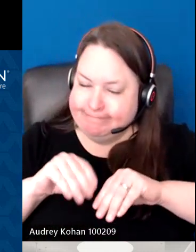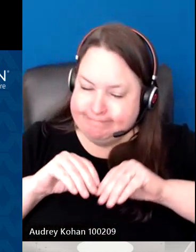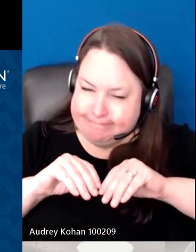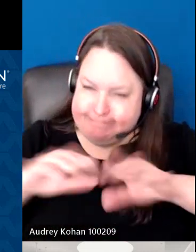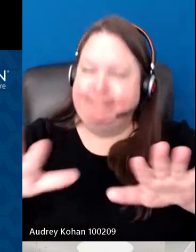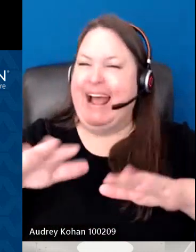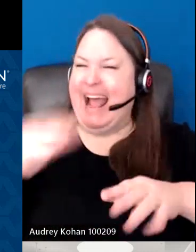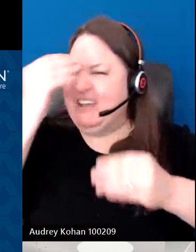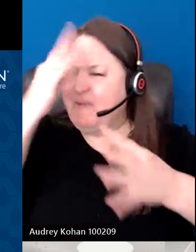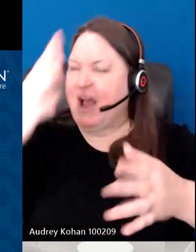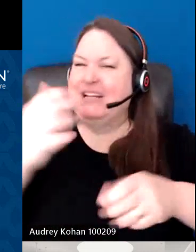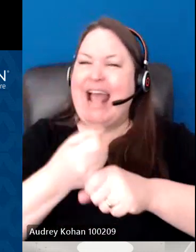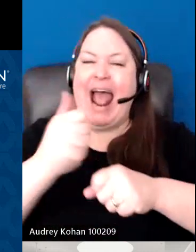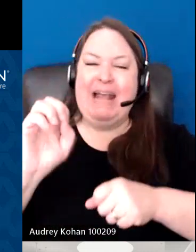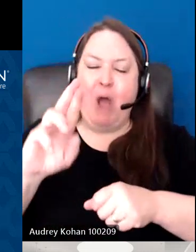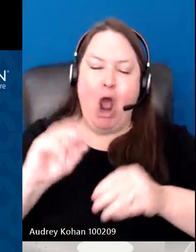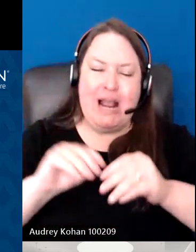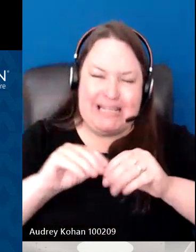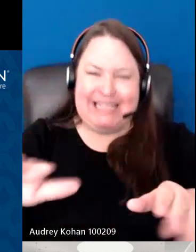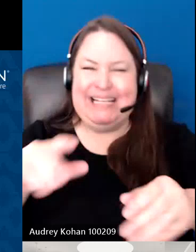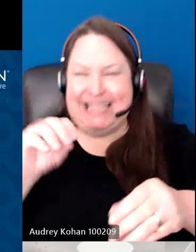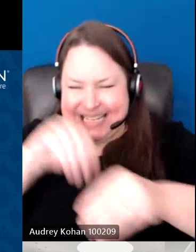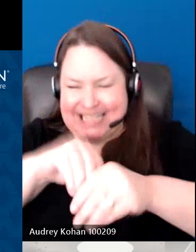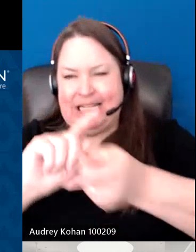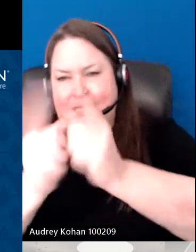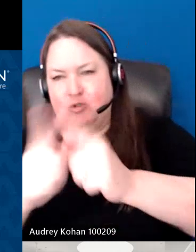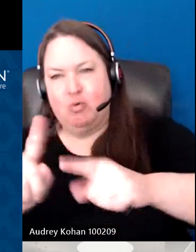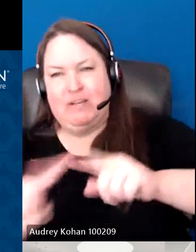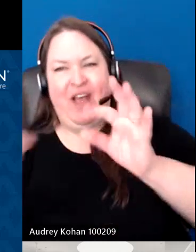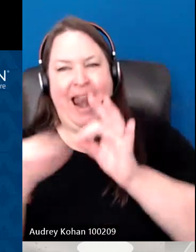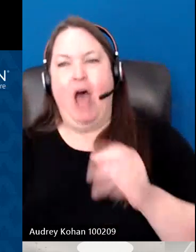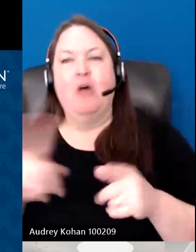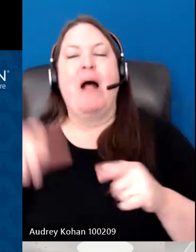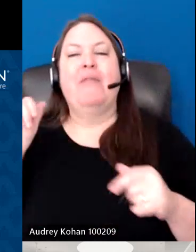of an EMR and into a different language um but that's that's something that hopefully there's